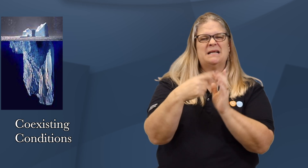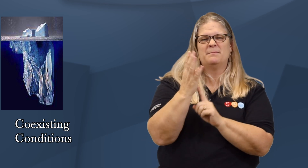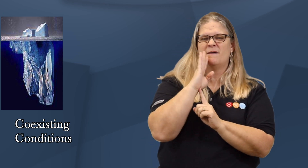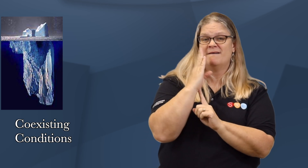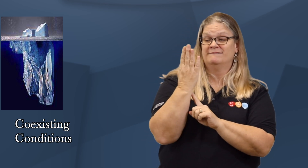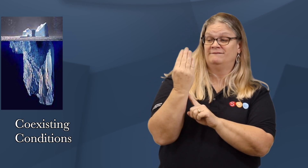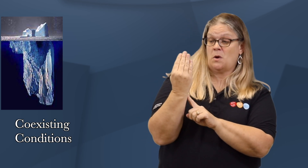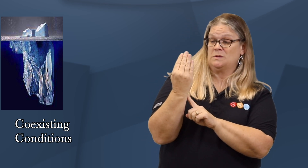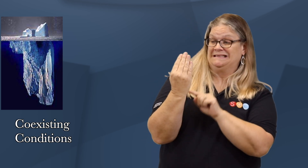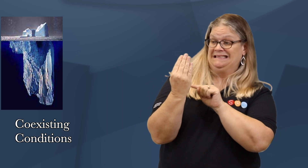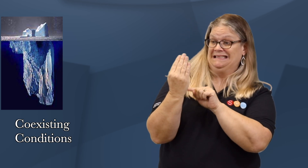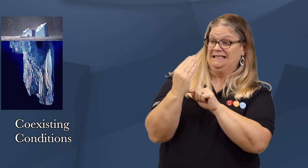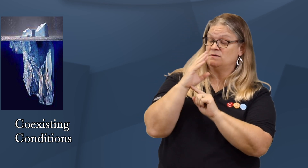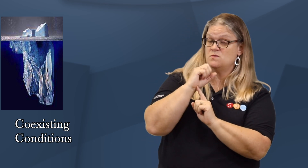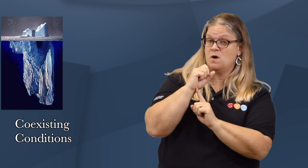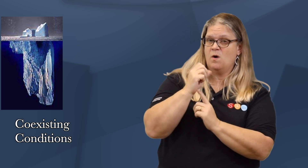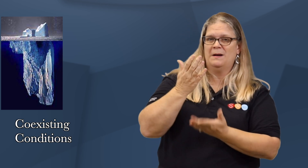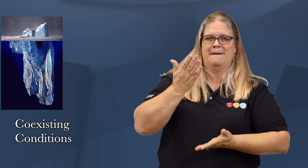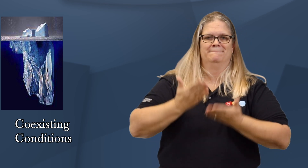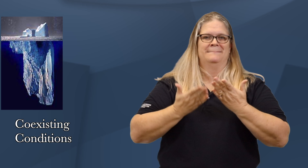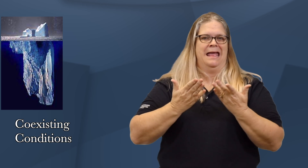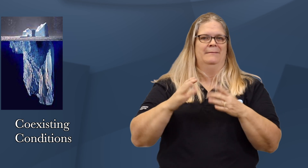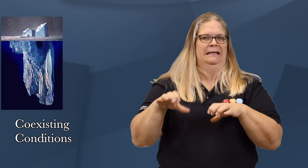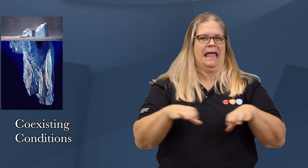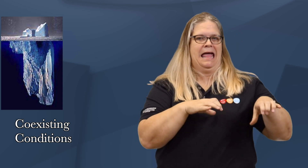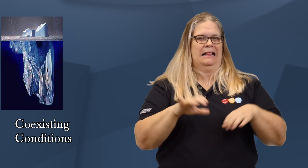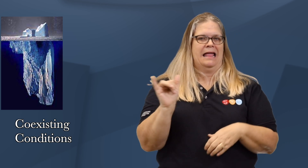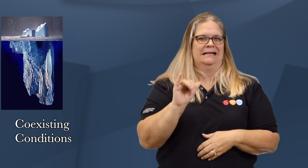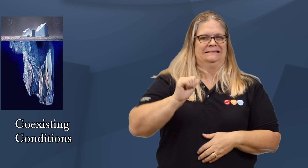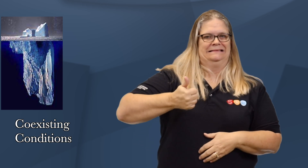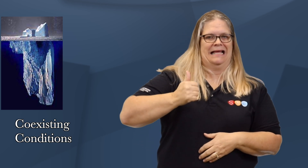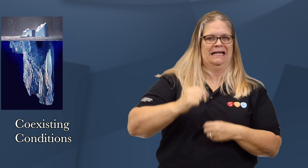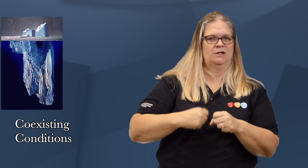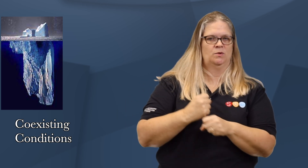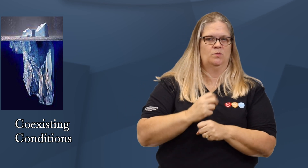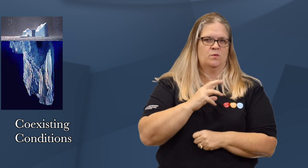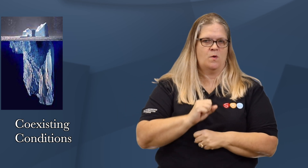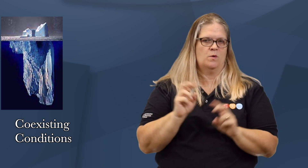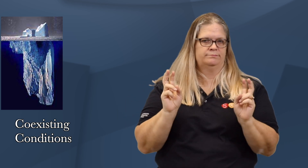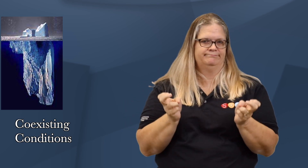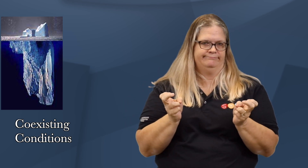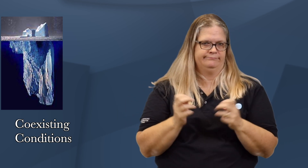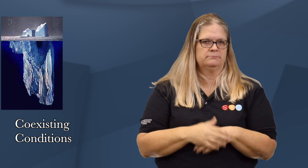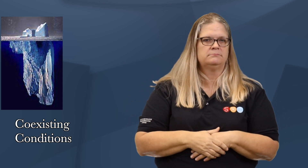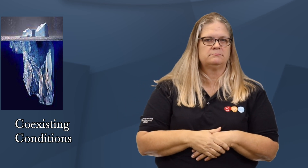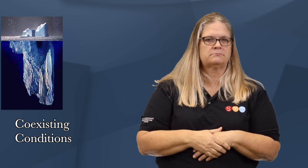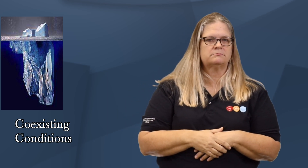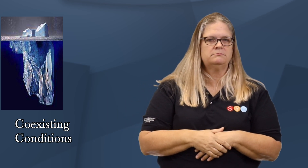So, a 14-year-old may behave and act like a 10-year-old,